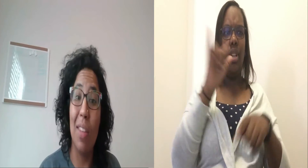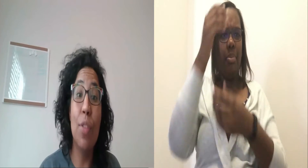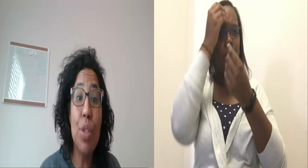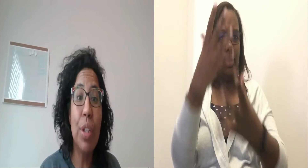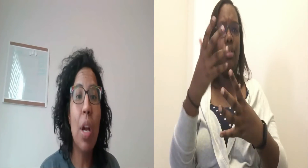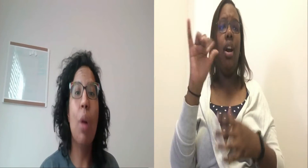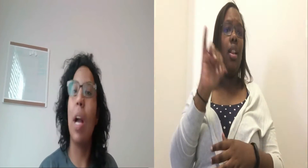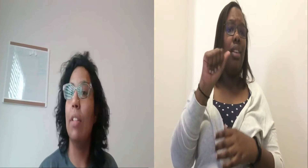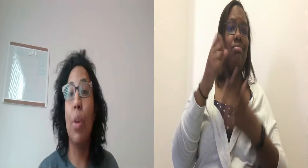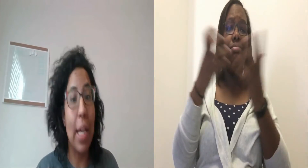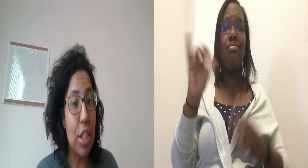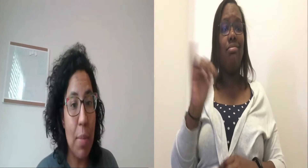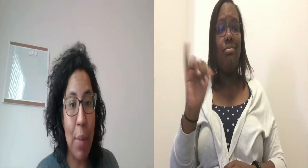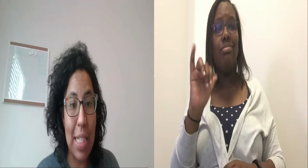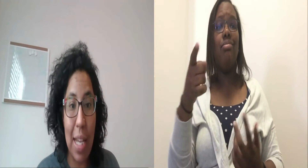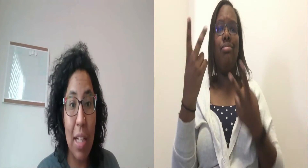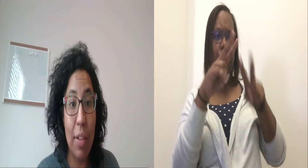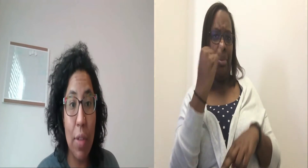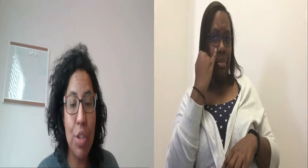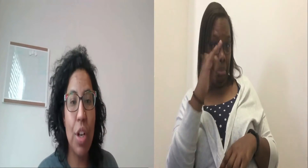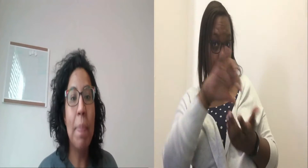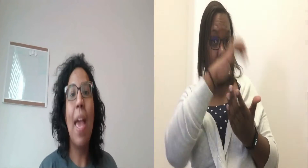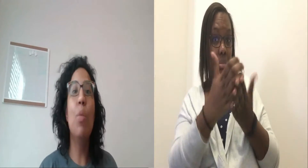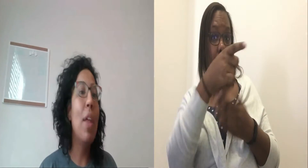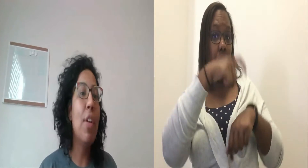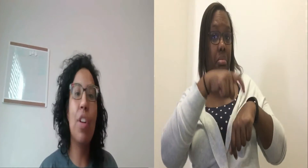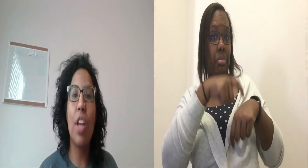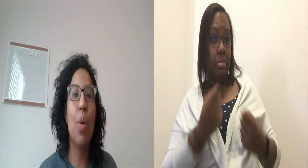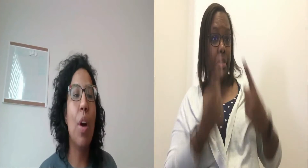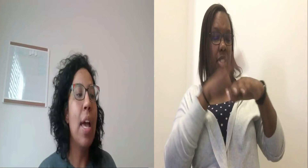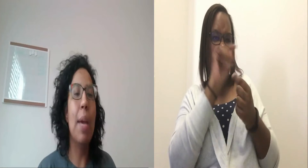in the future what kind of grants you might want to take on in the future and whether or not your